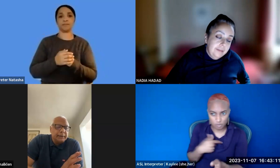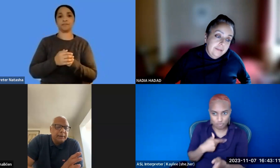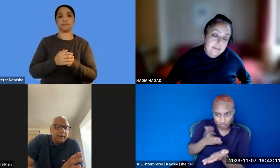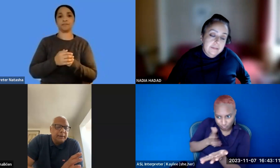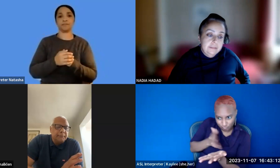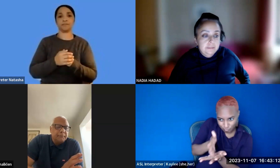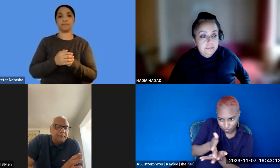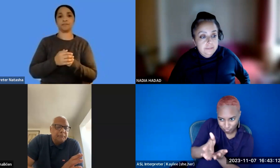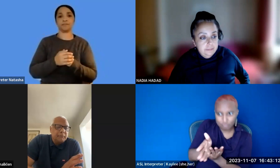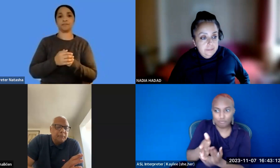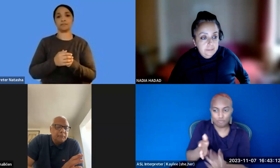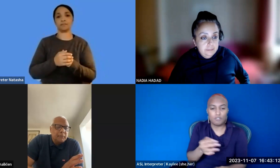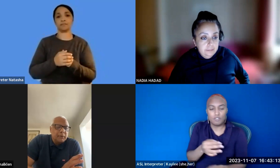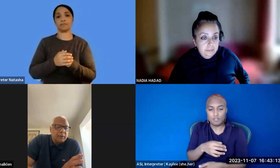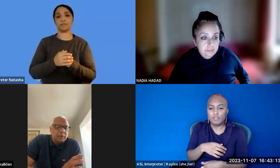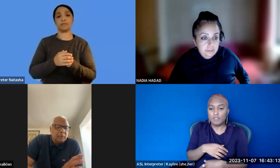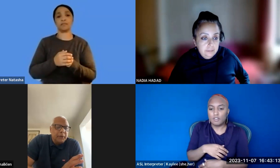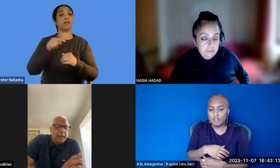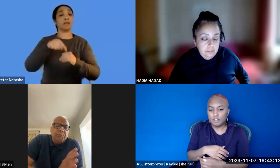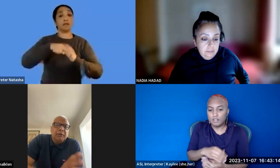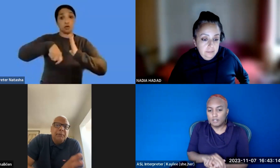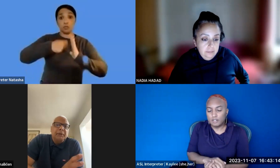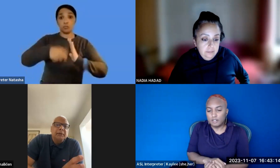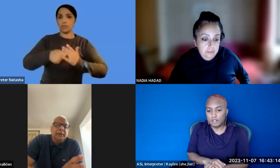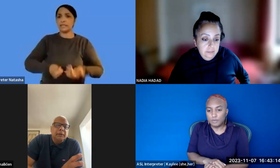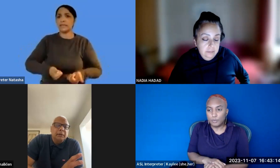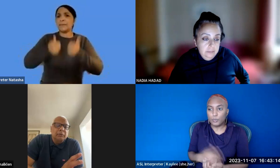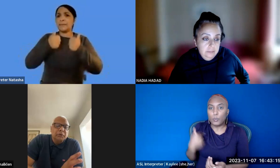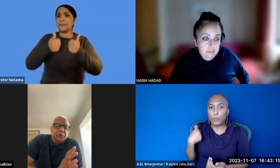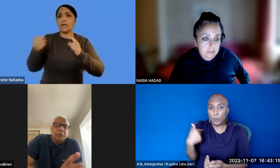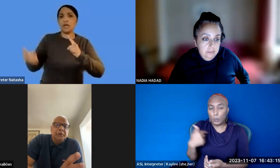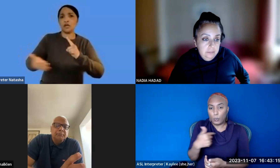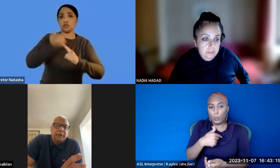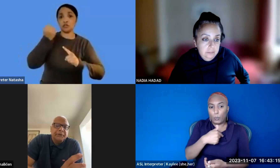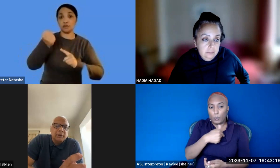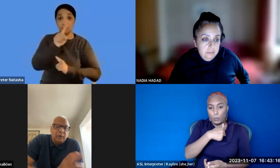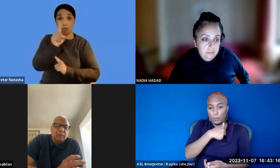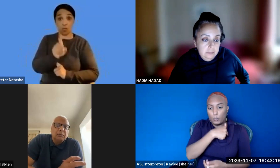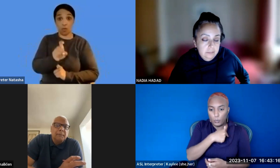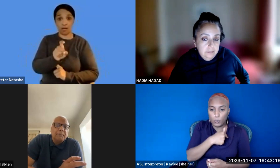is that we implemented, in the consortium as a whole,